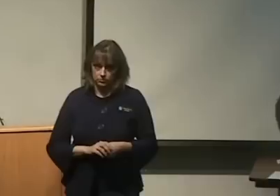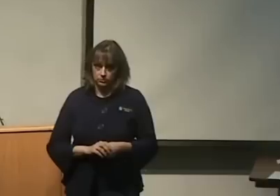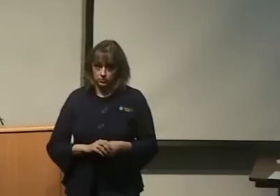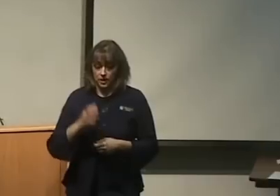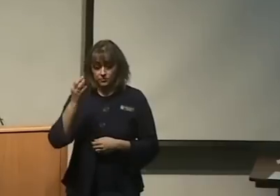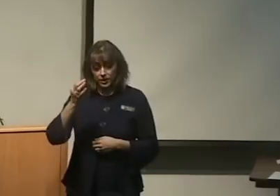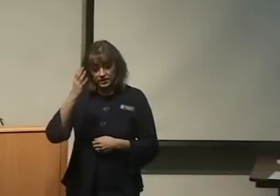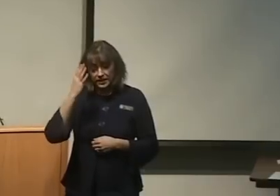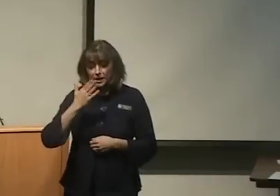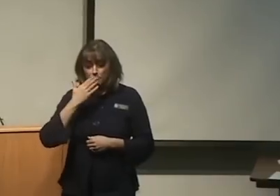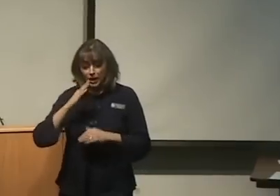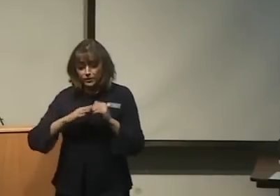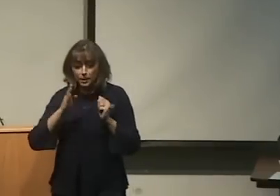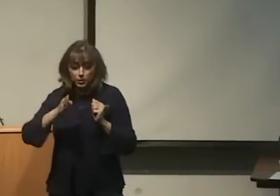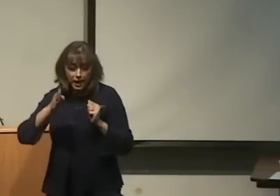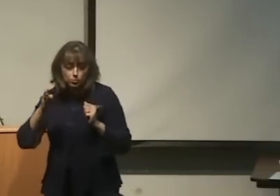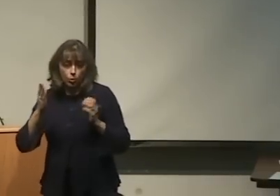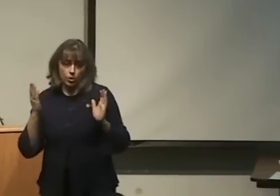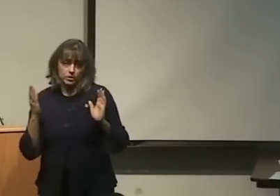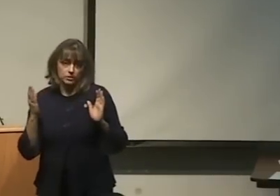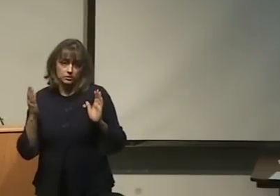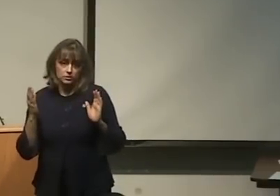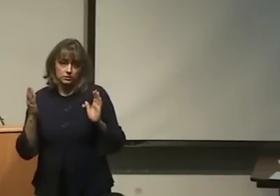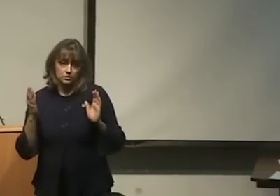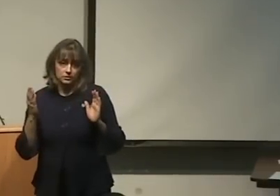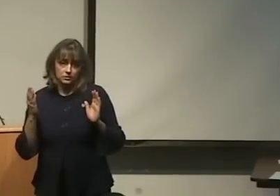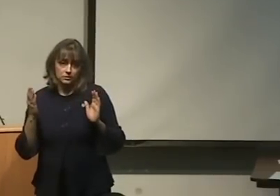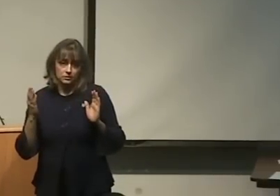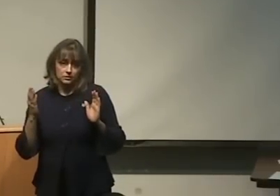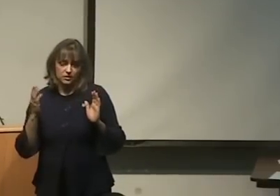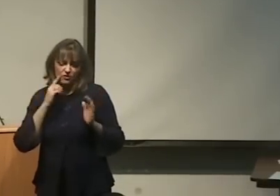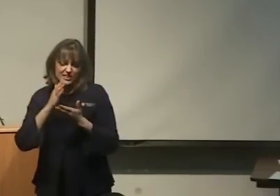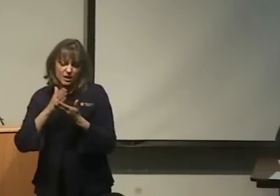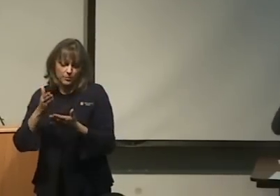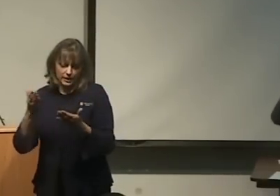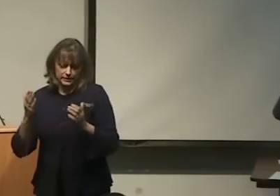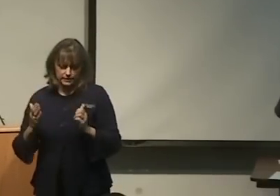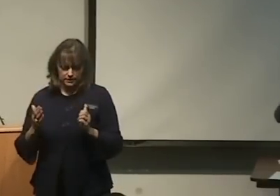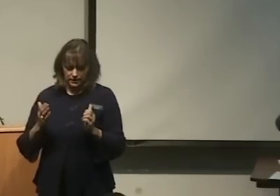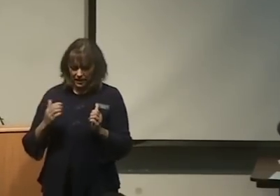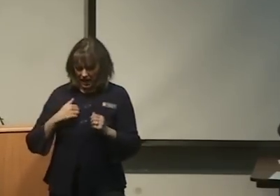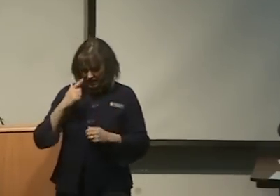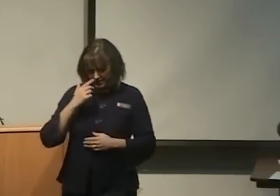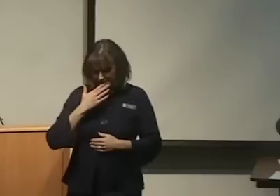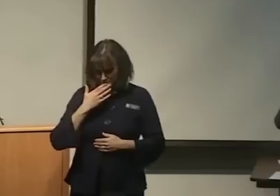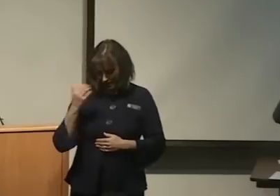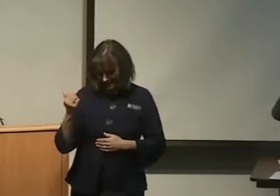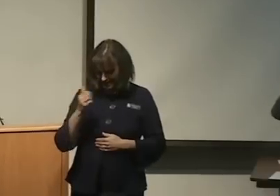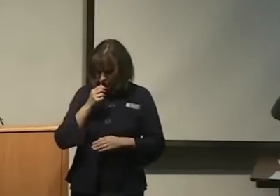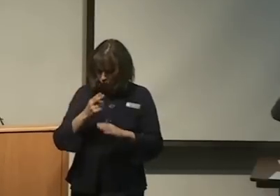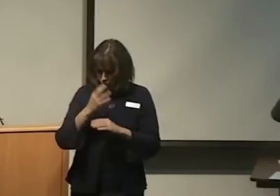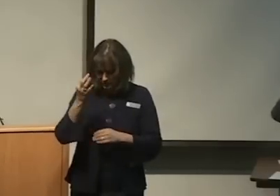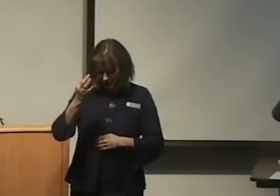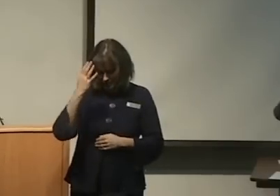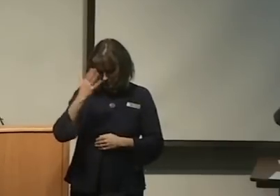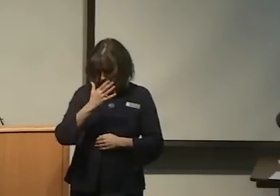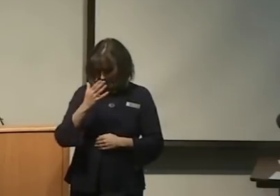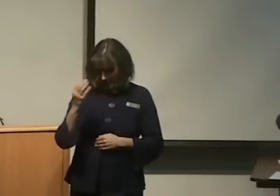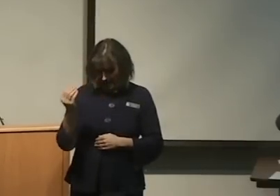The best thing actually I think is not to use Facebook and to have a course management system